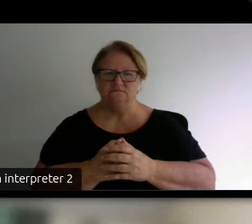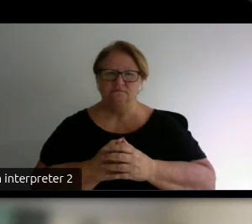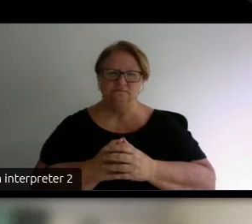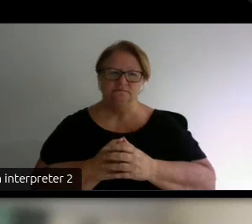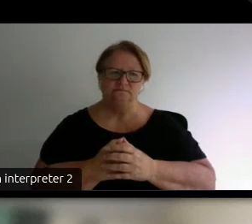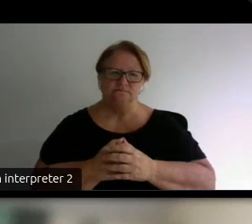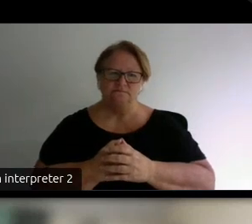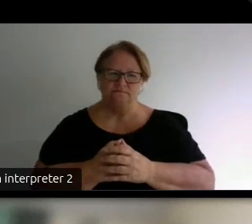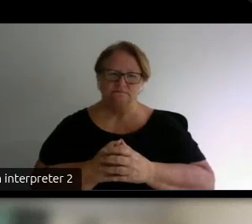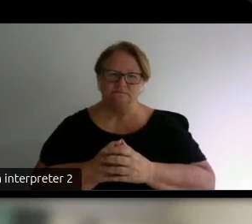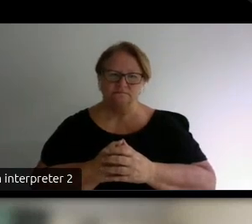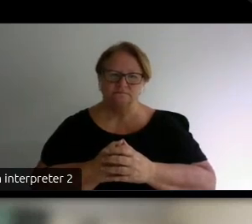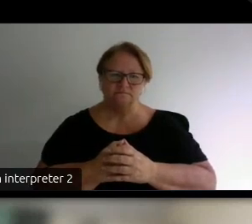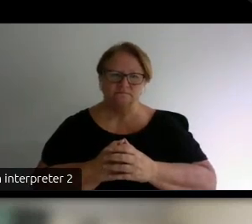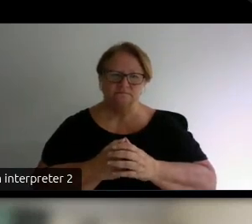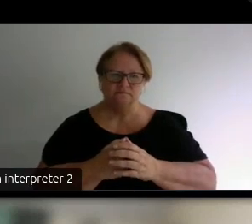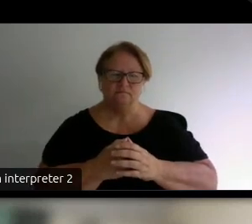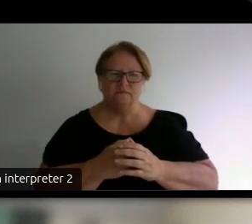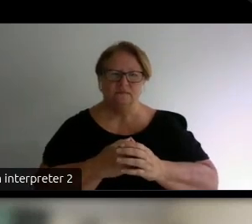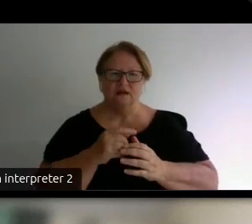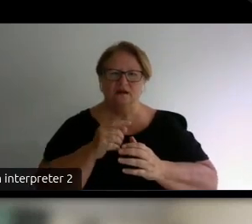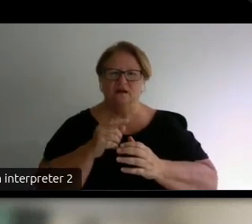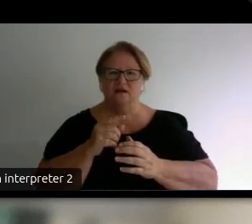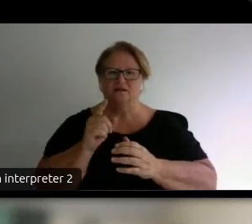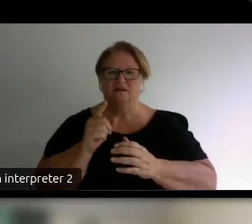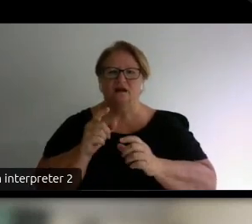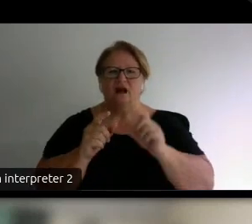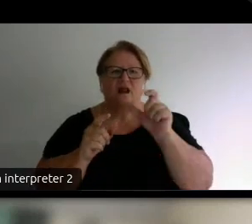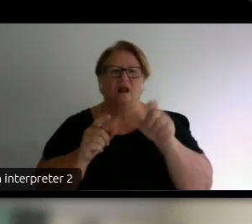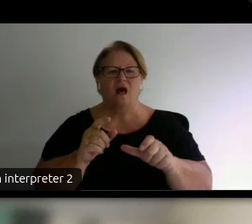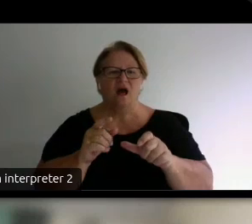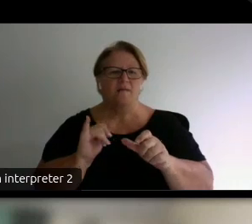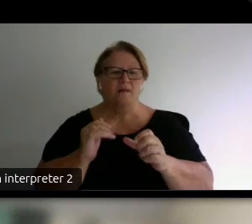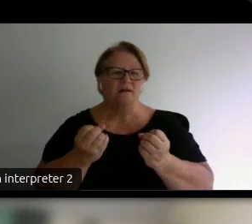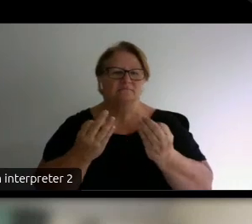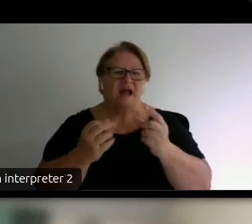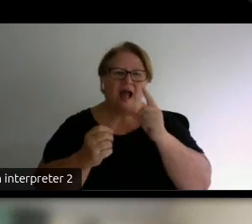um you know essentially it is that the client just does not have the ability to reach out themselves